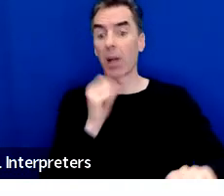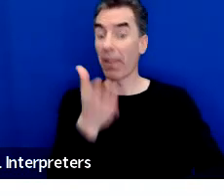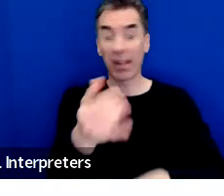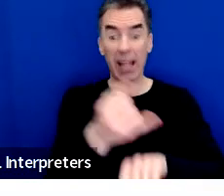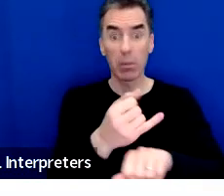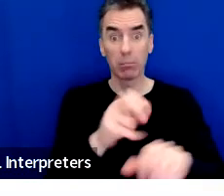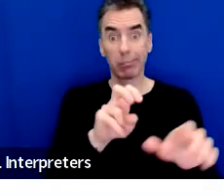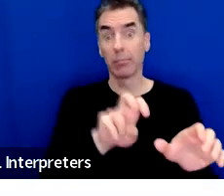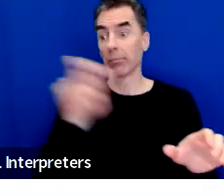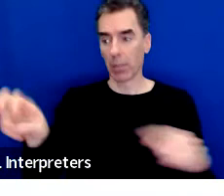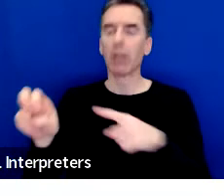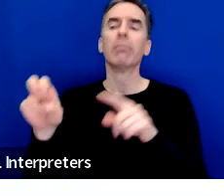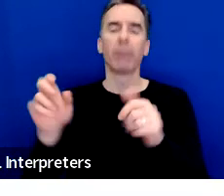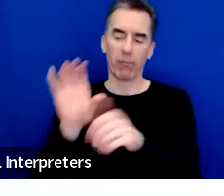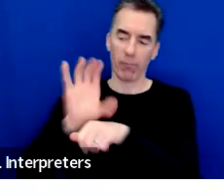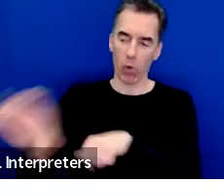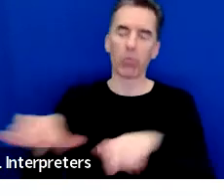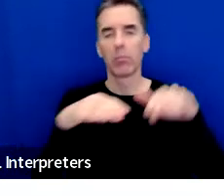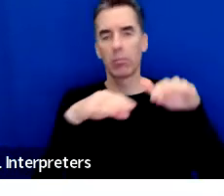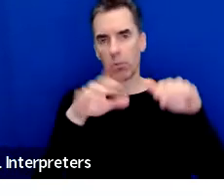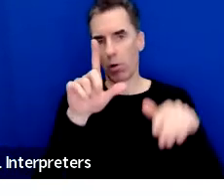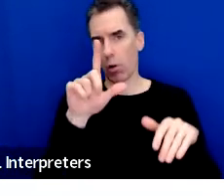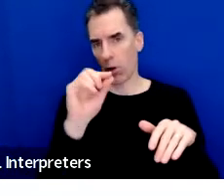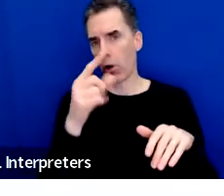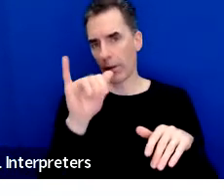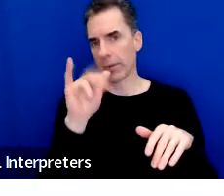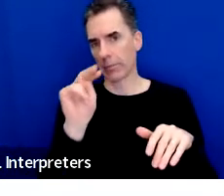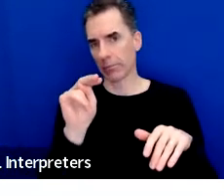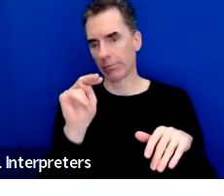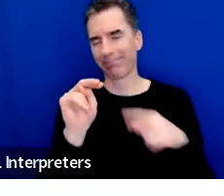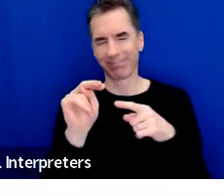access library materials. It's part of our agreements with the vendors